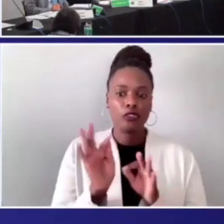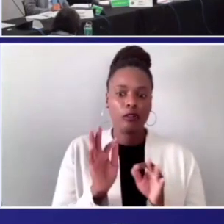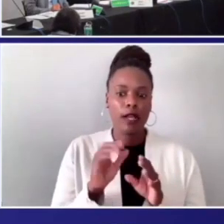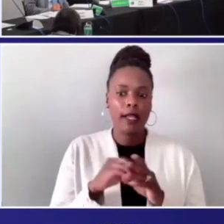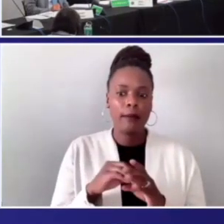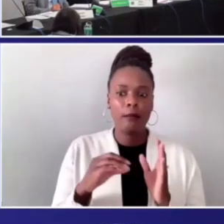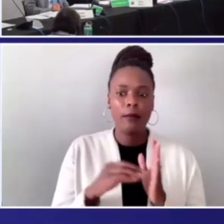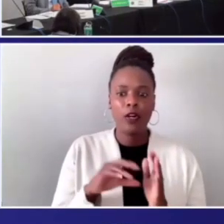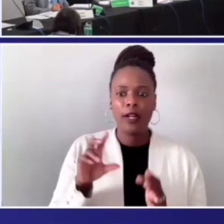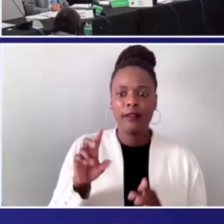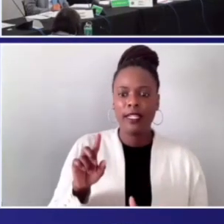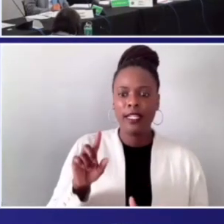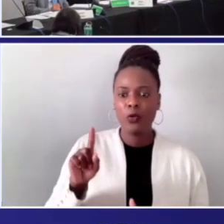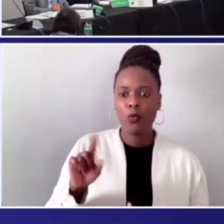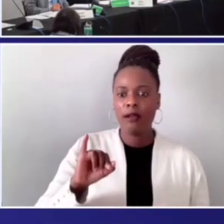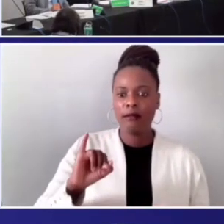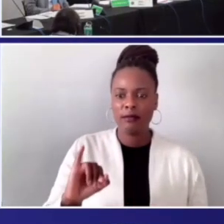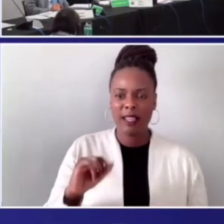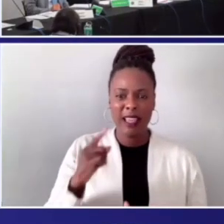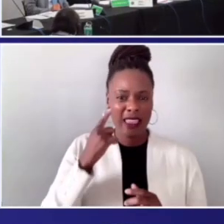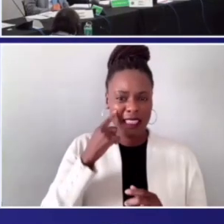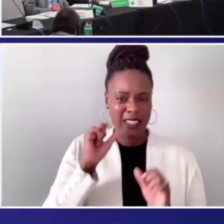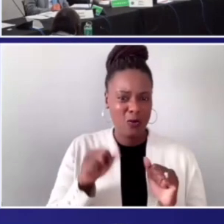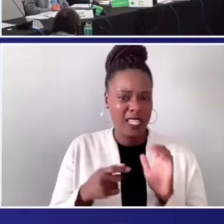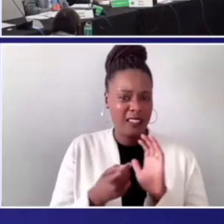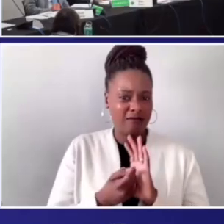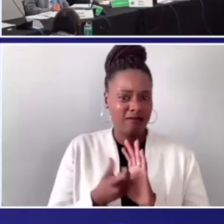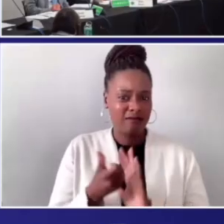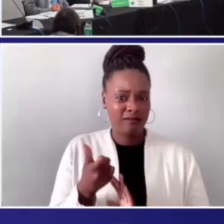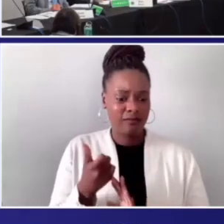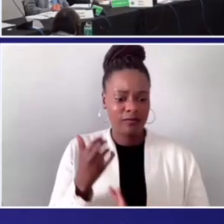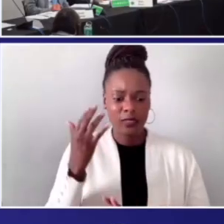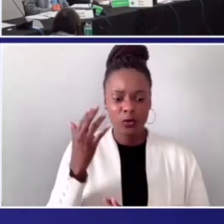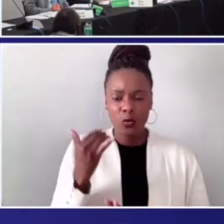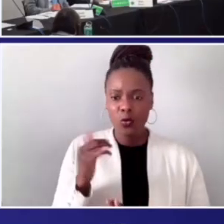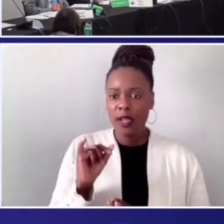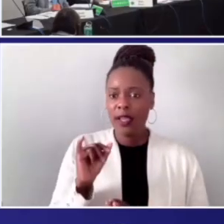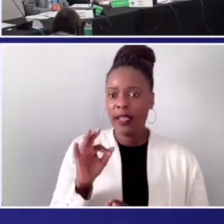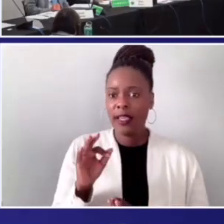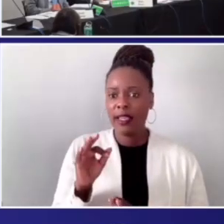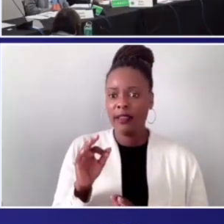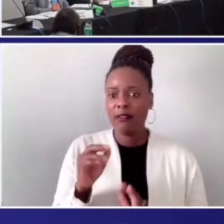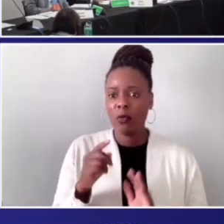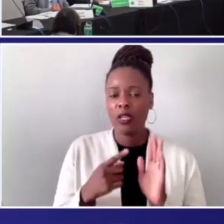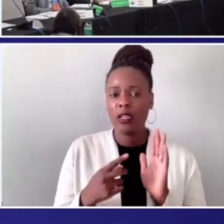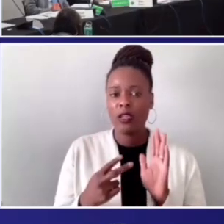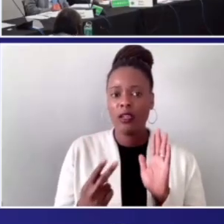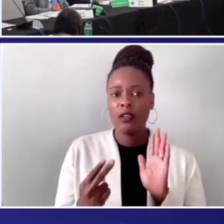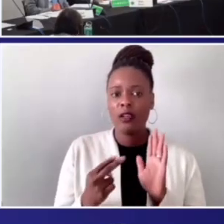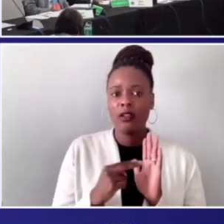this subclause. Because if we go to (d)(1)